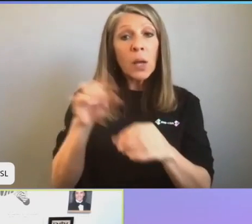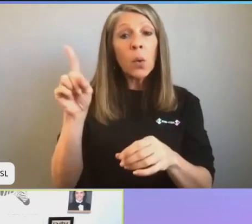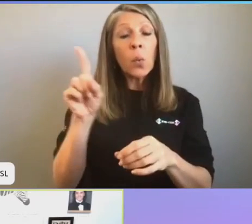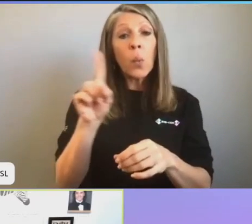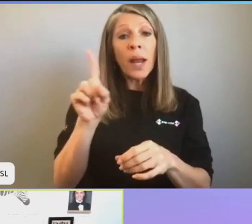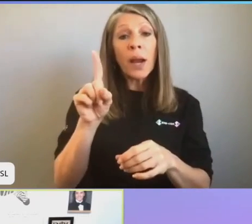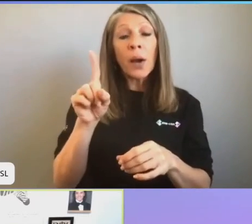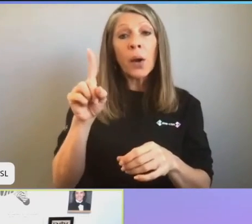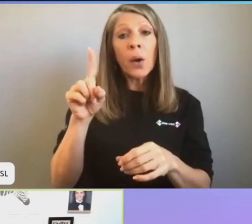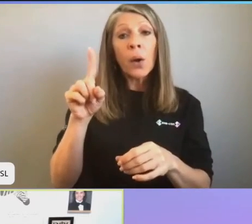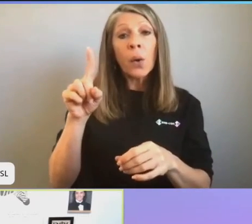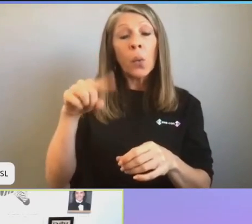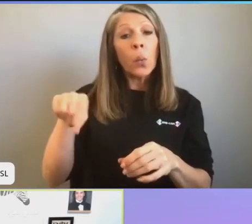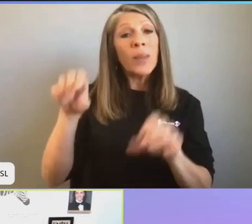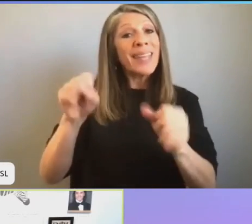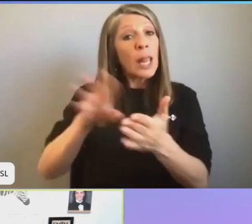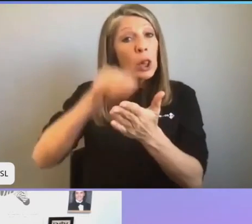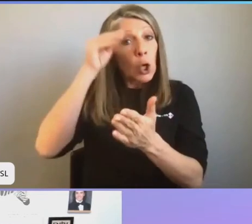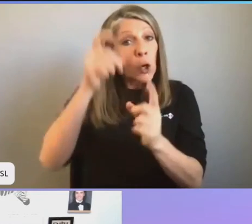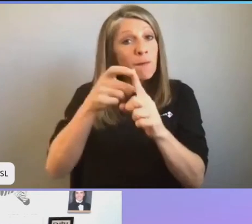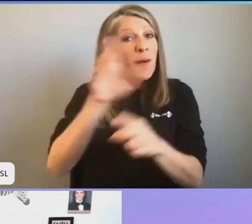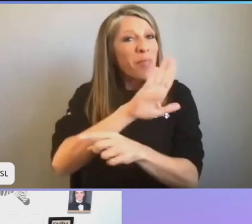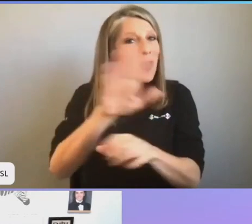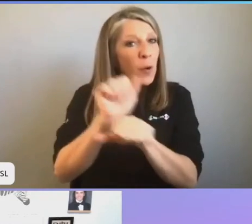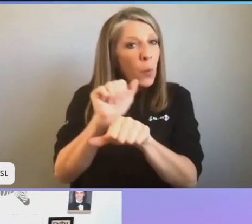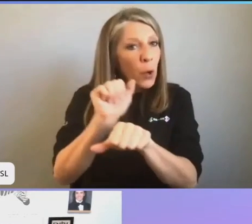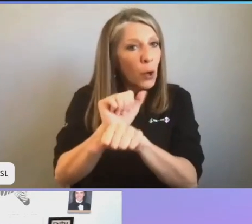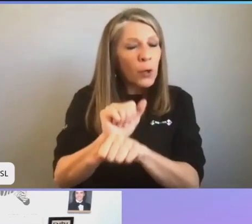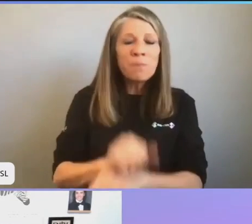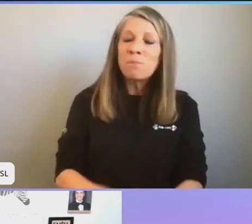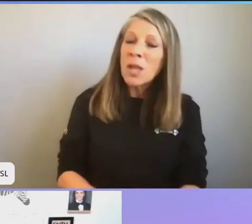excuse me, is there a US state that you feel has demonstrated a strong commitment to